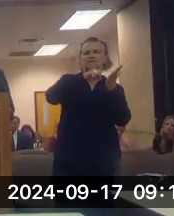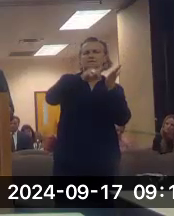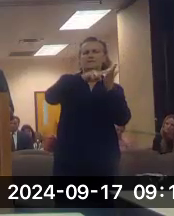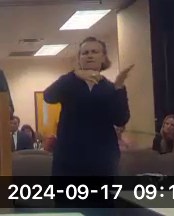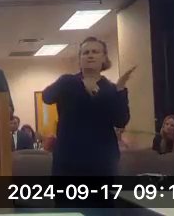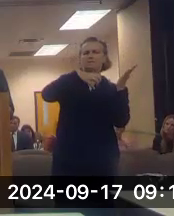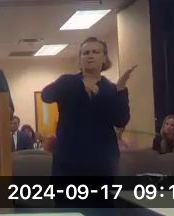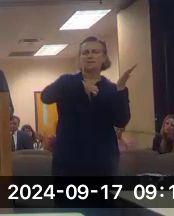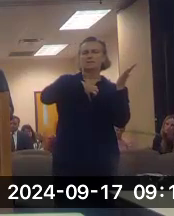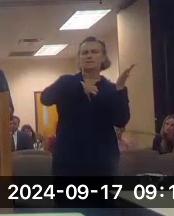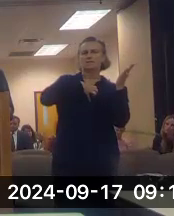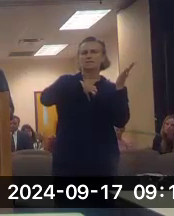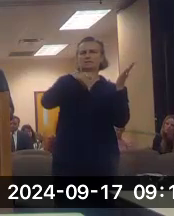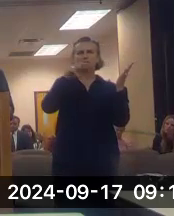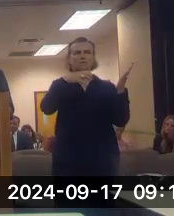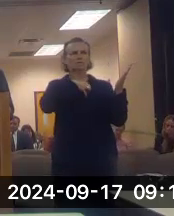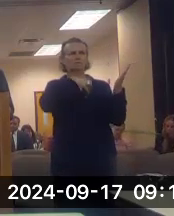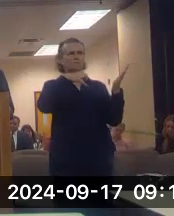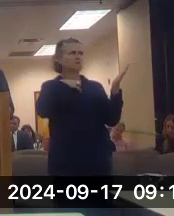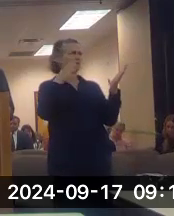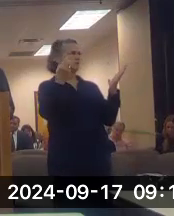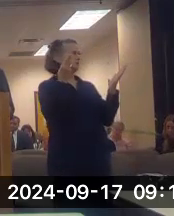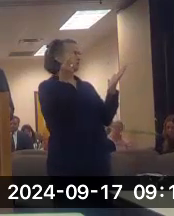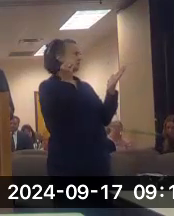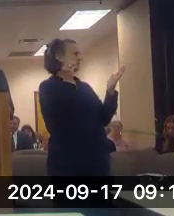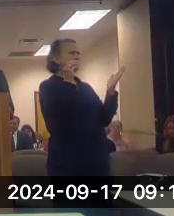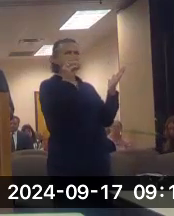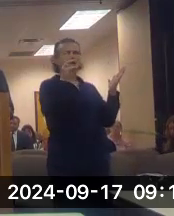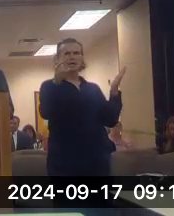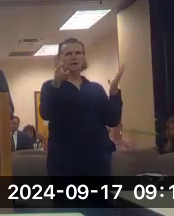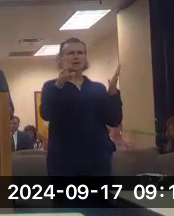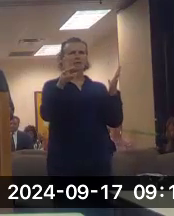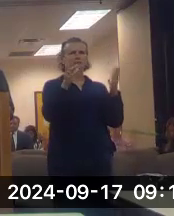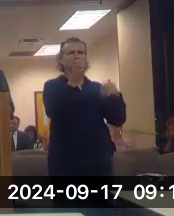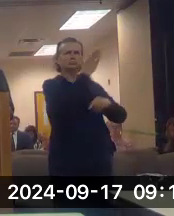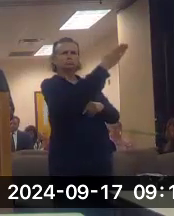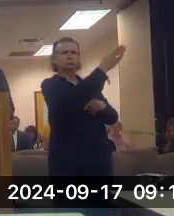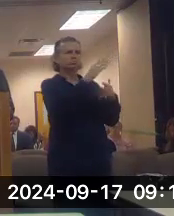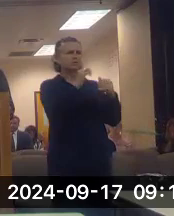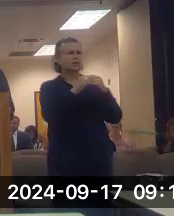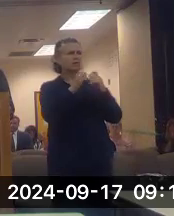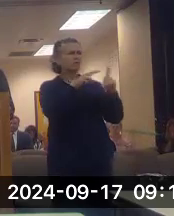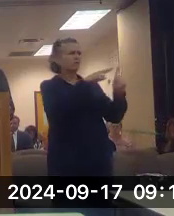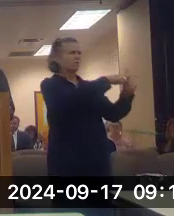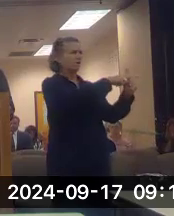Reginald Parson: how complaints are to be submitted, or that you even have to accept complaints from the public or employers.